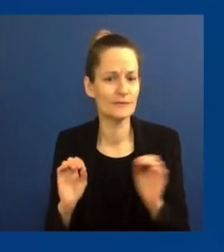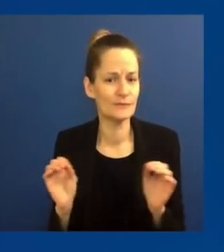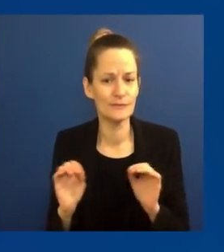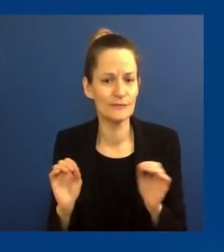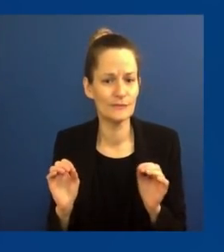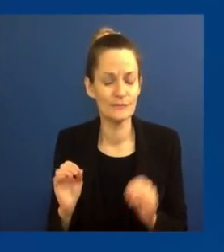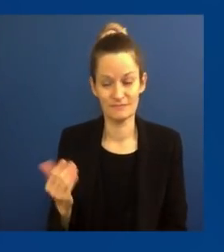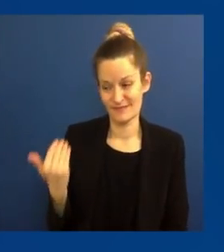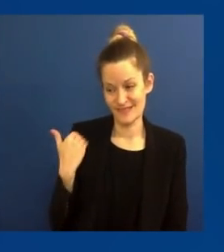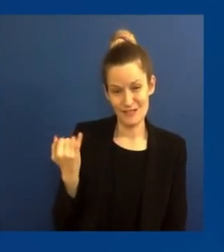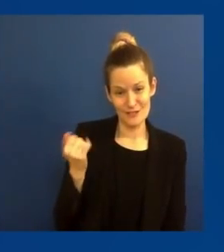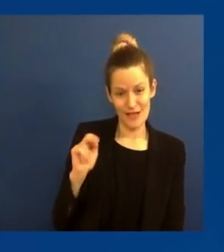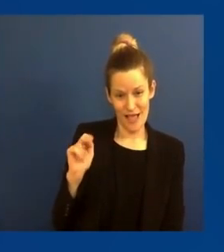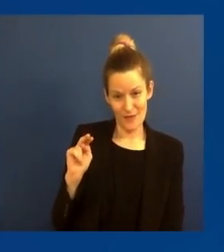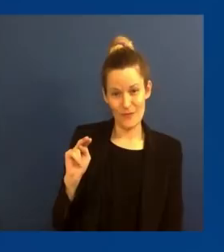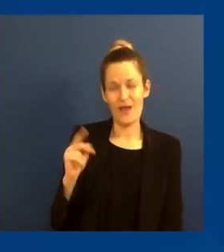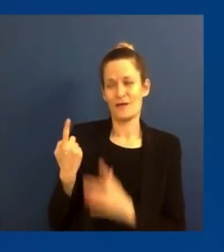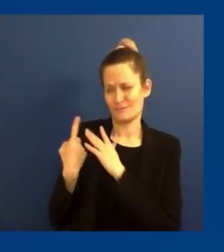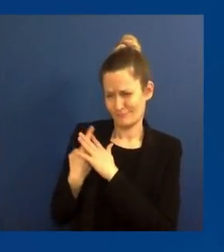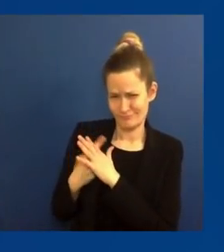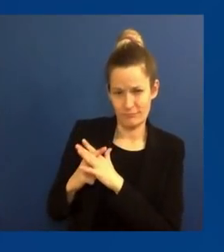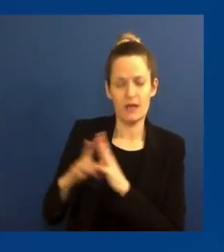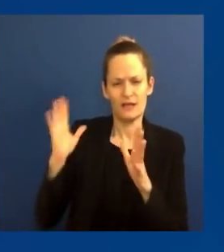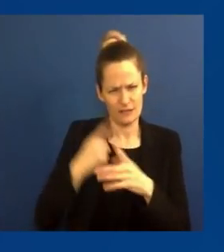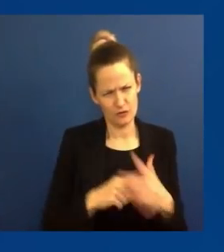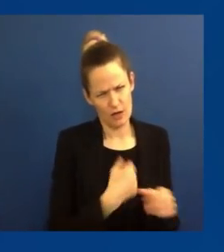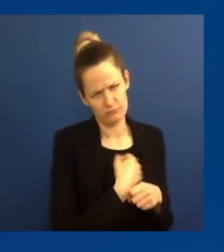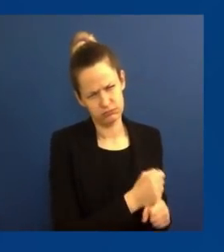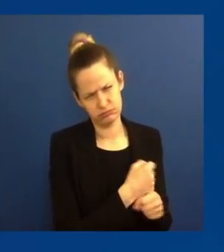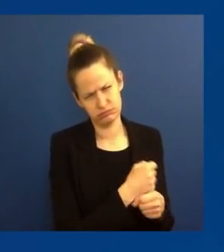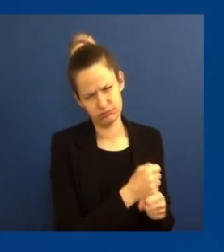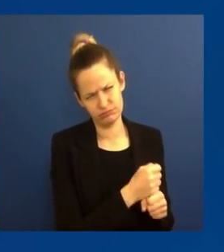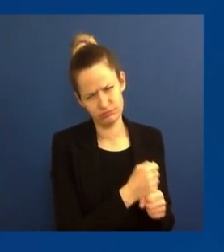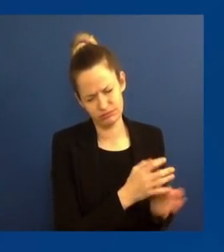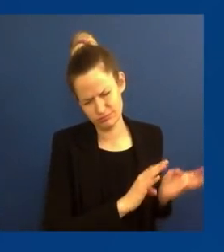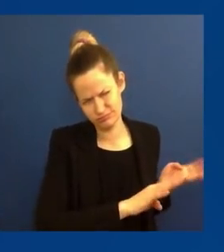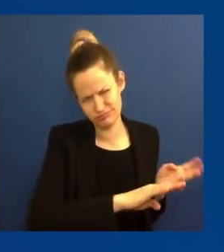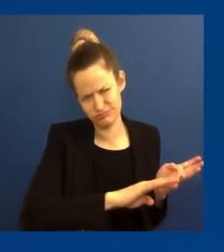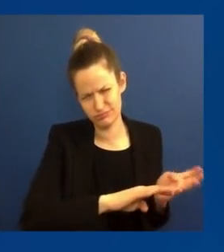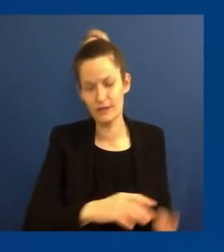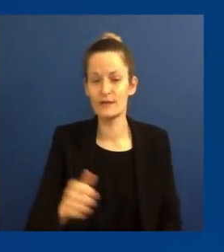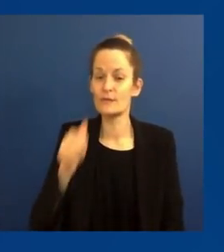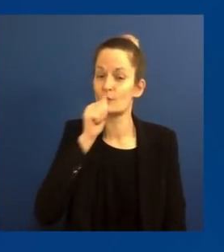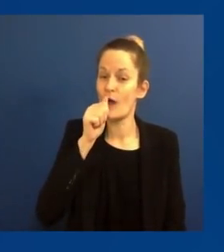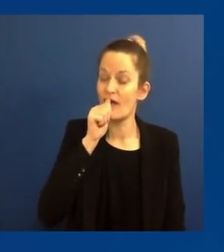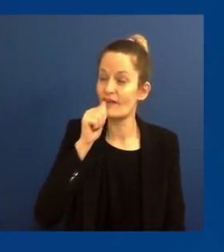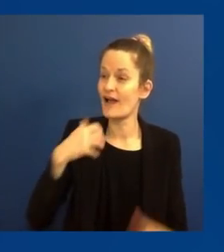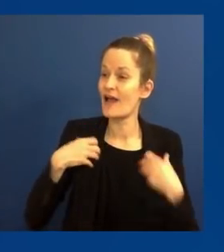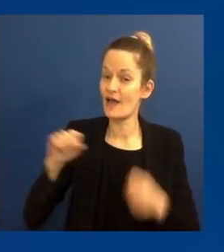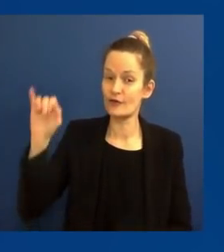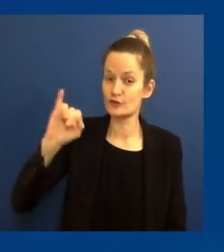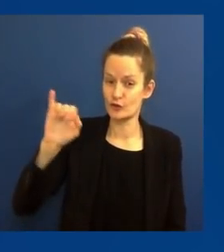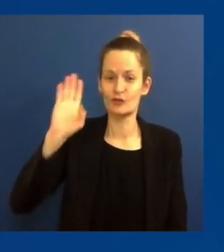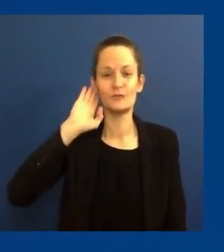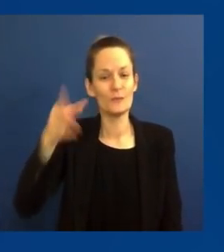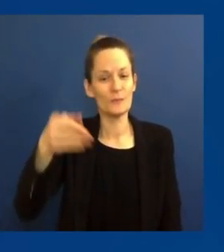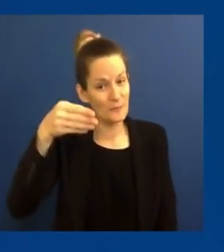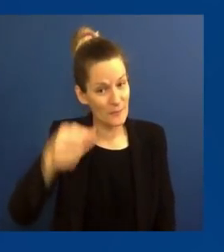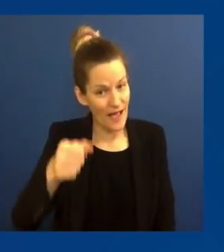And now private health insurance covers the cost of at-home tests. And you can order at-home tests to be delivered to your home for free.